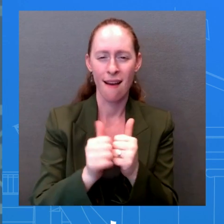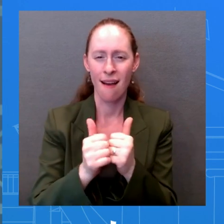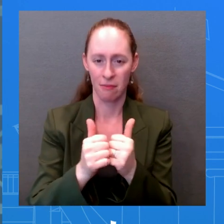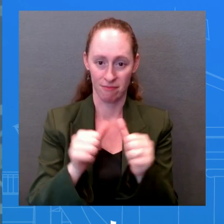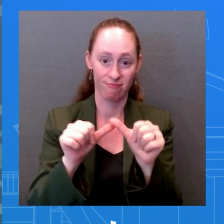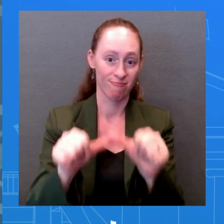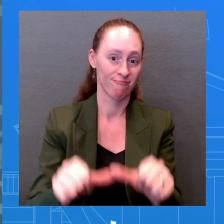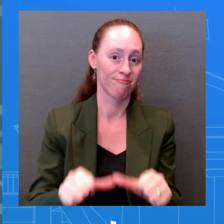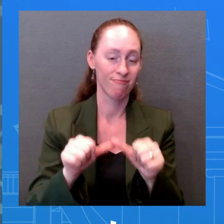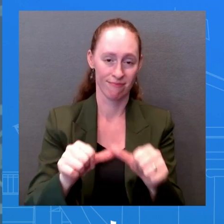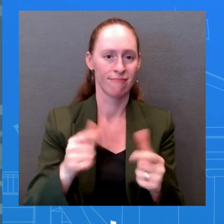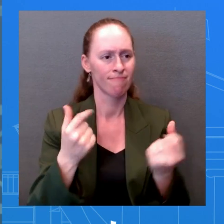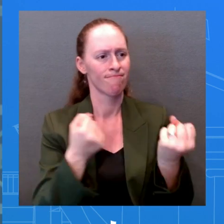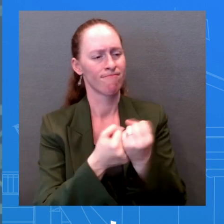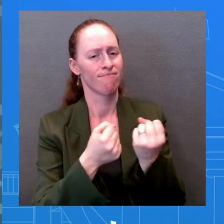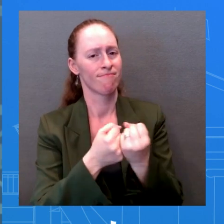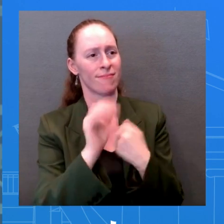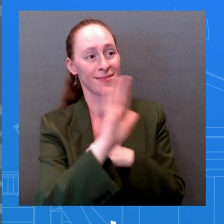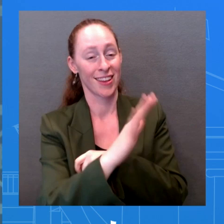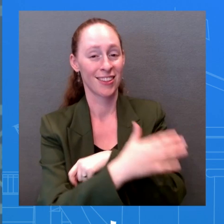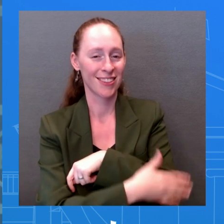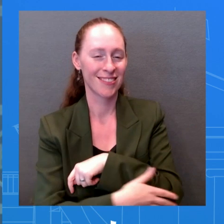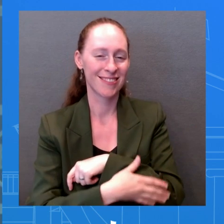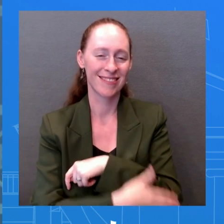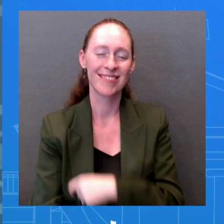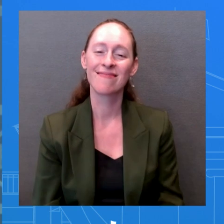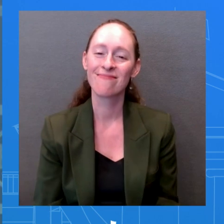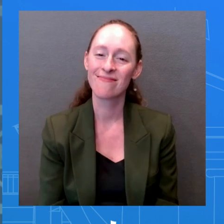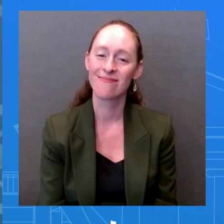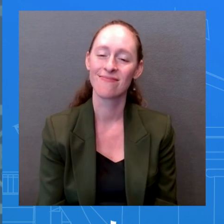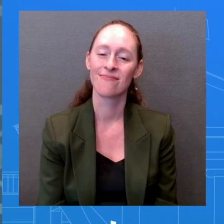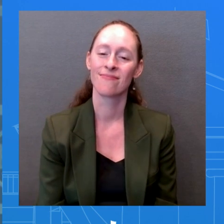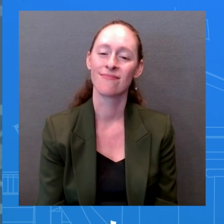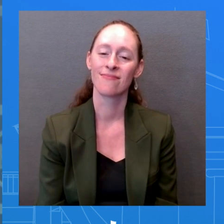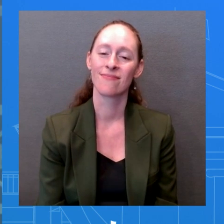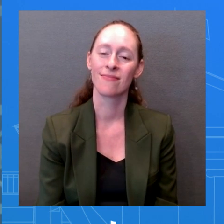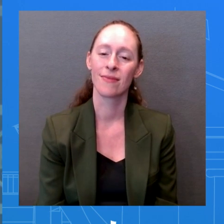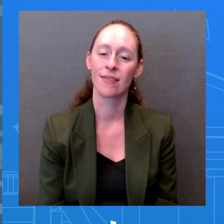will host President Rapa- -- Rapa- -- Raparosa -- Ramaposa [Ramaphosa]